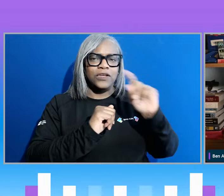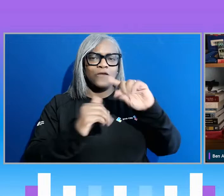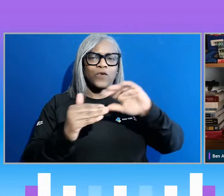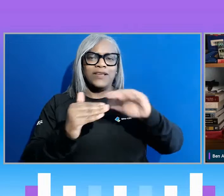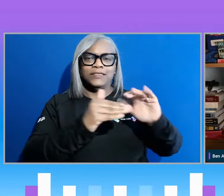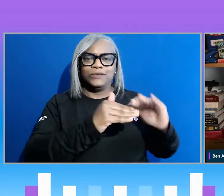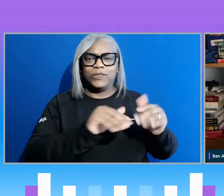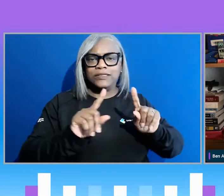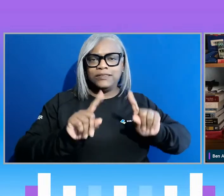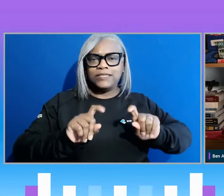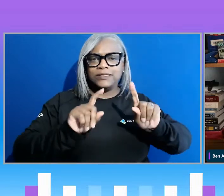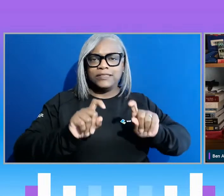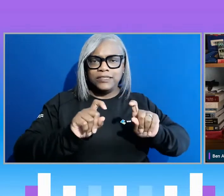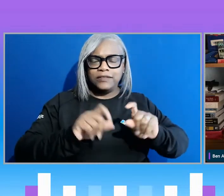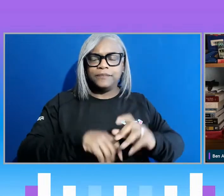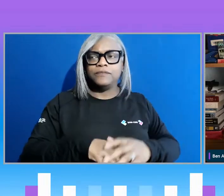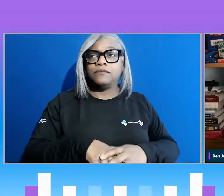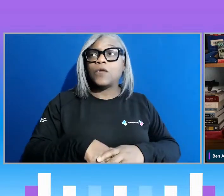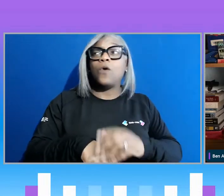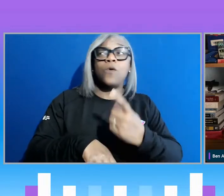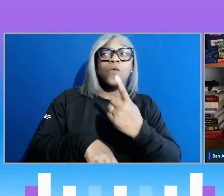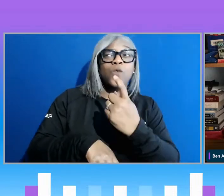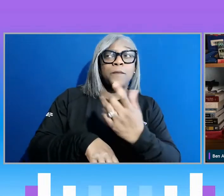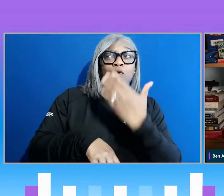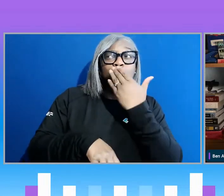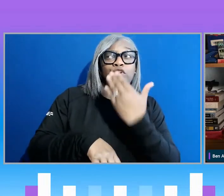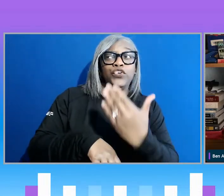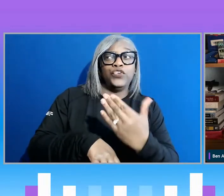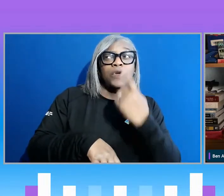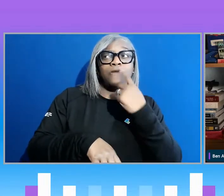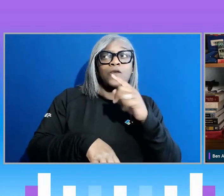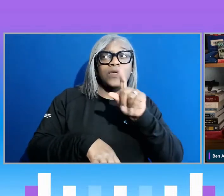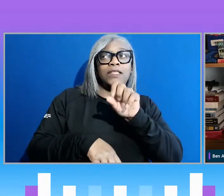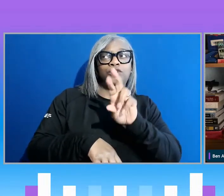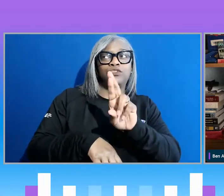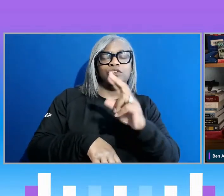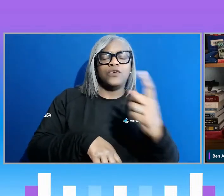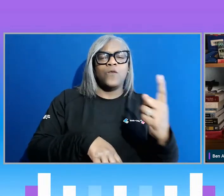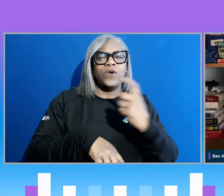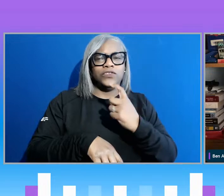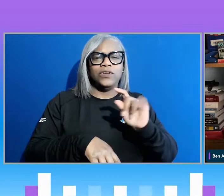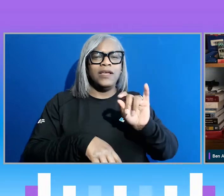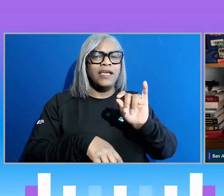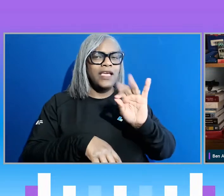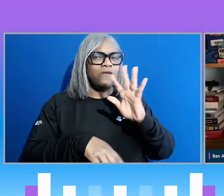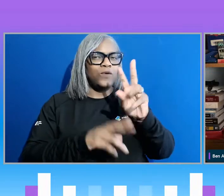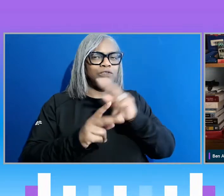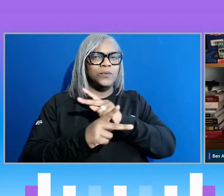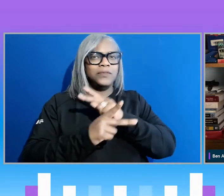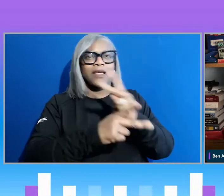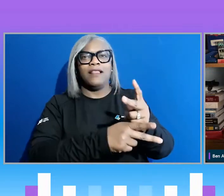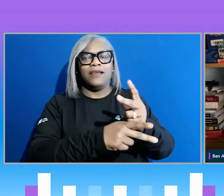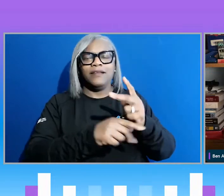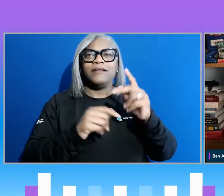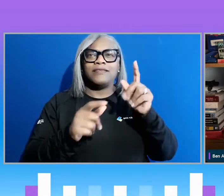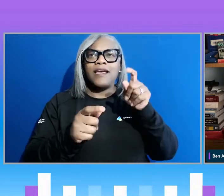Right. Here's another good one for the linter. What if we